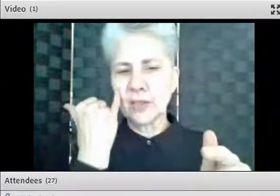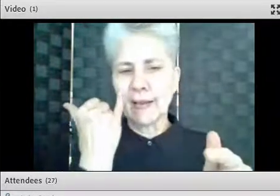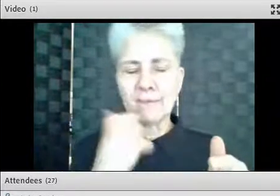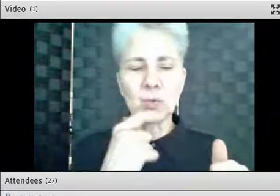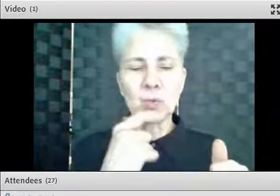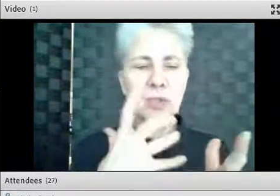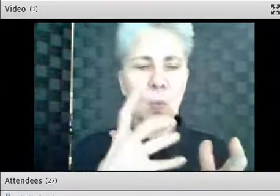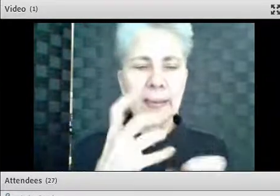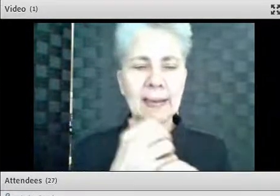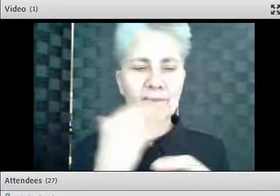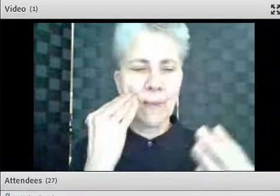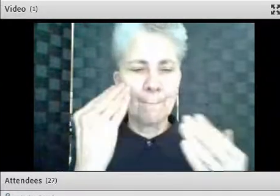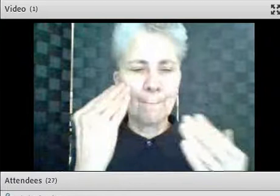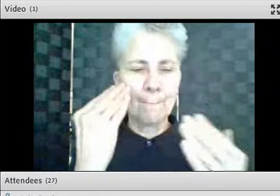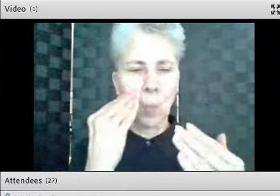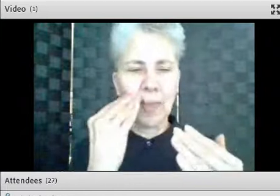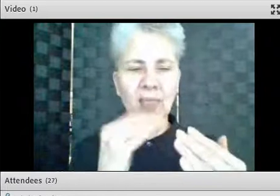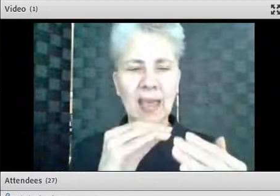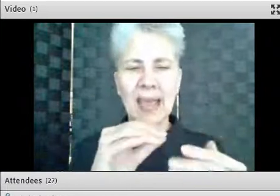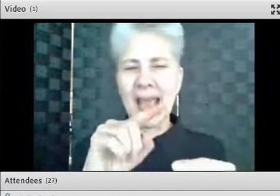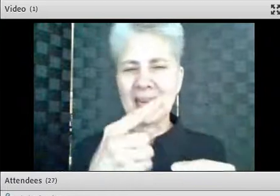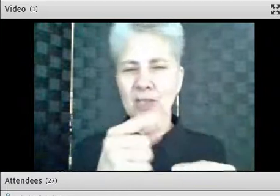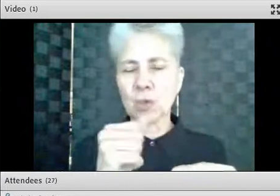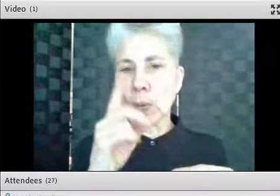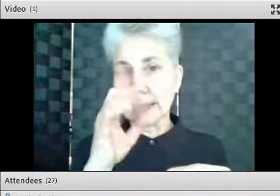You might want to get familiar with those initial articles because you don't want to skip them unless,